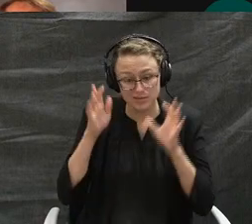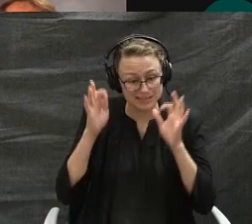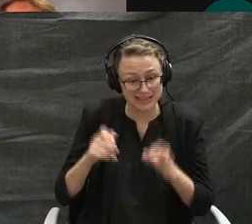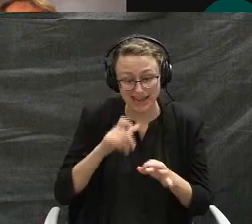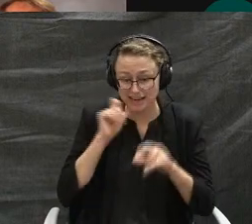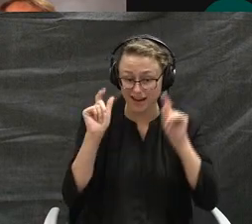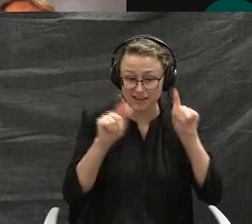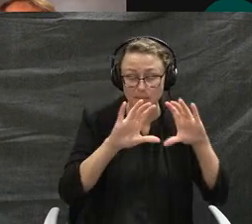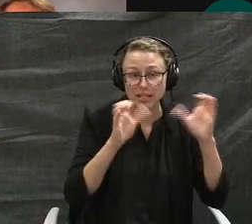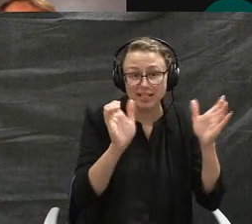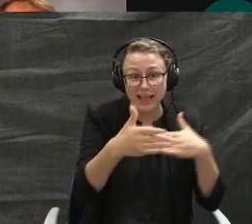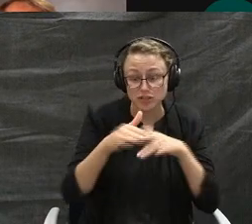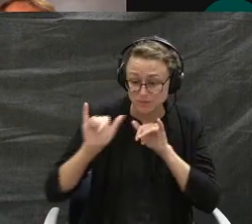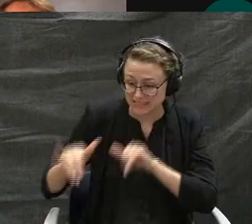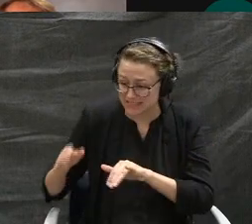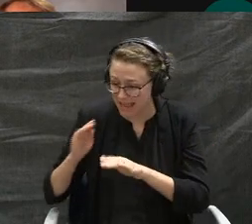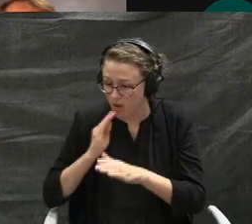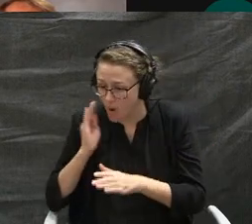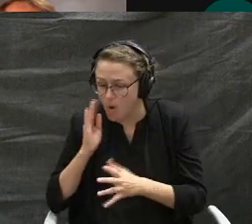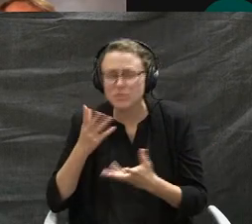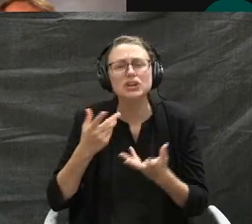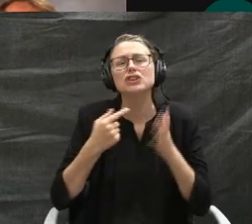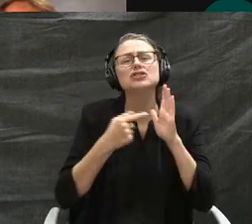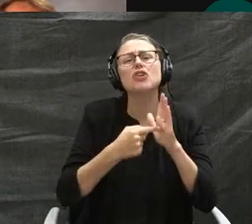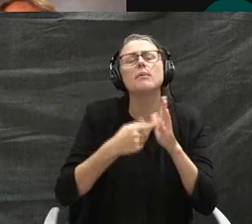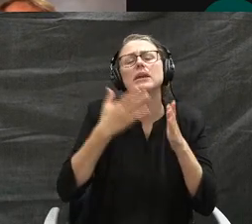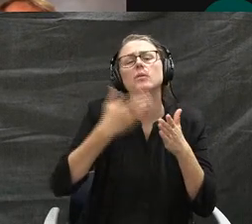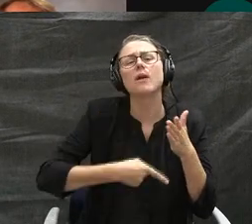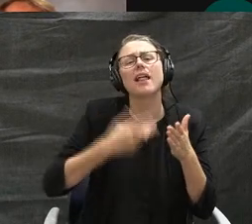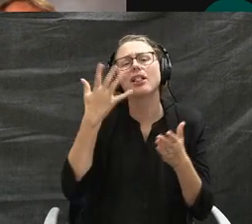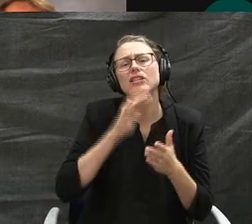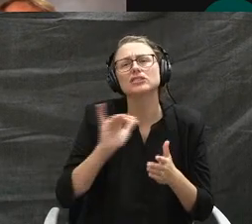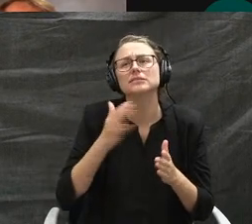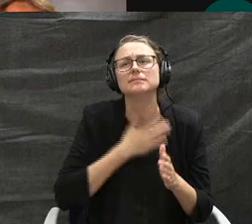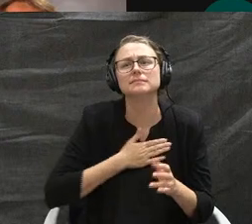teaching those classes? Can we just get a little bit more detail on that please?